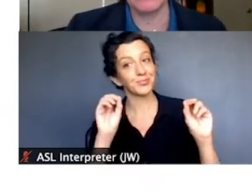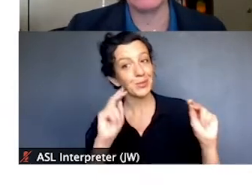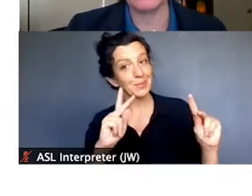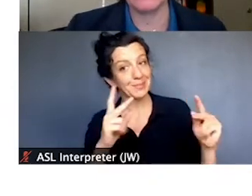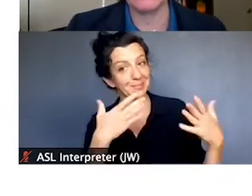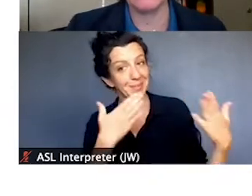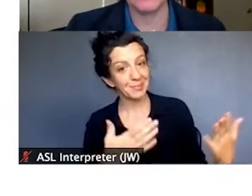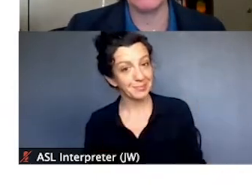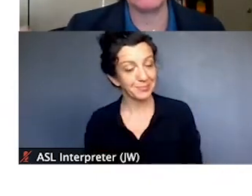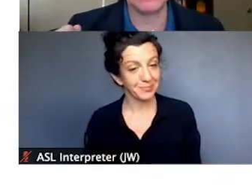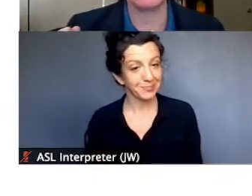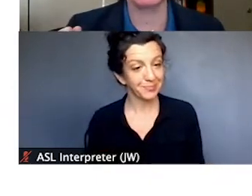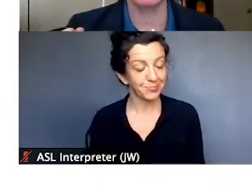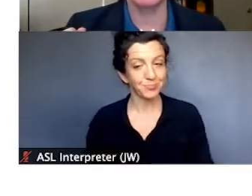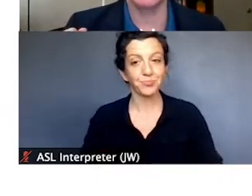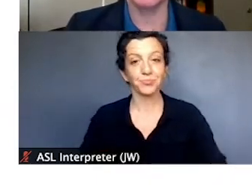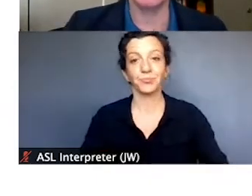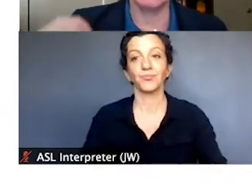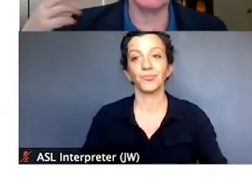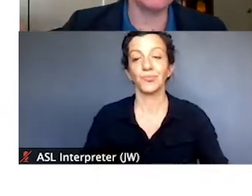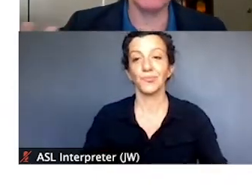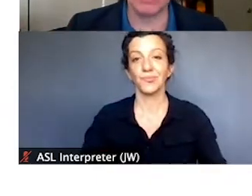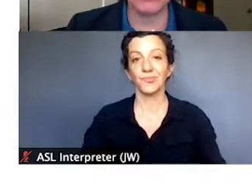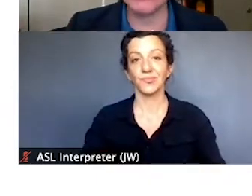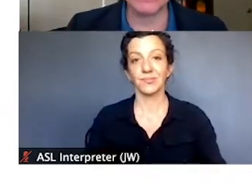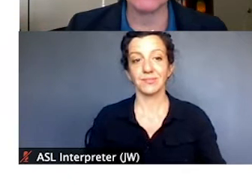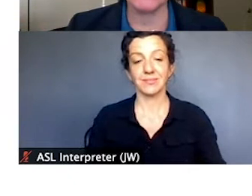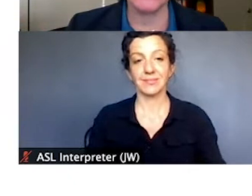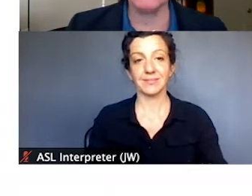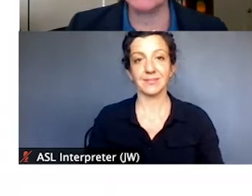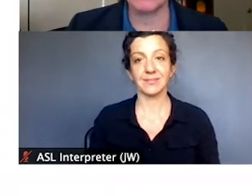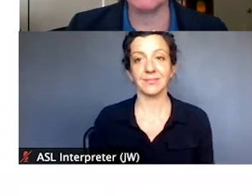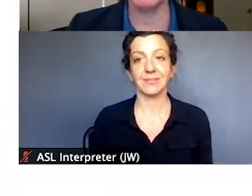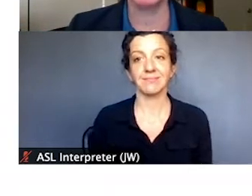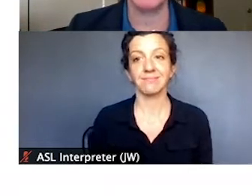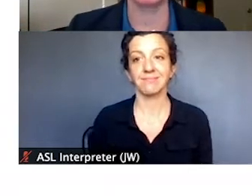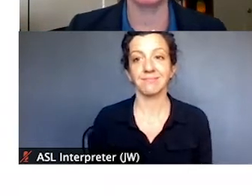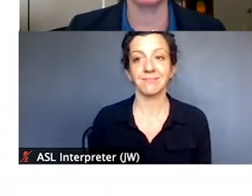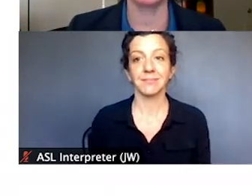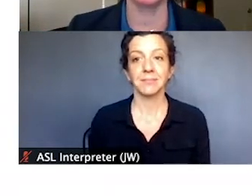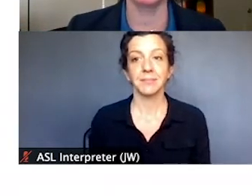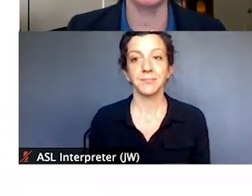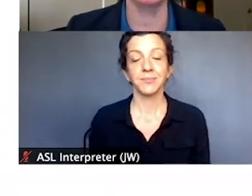around in 1978 when it passed. It's the property tax initiative that's had a huge impact on the state since then.